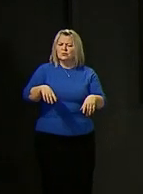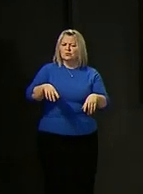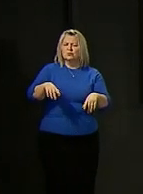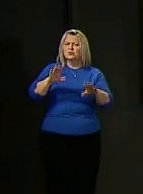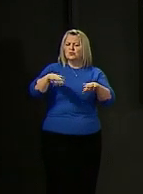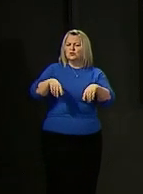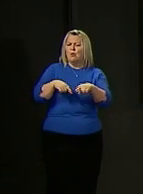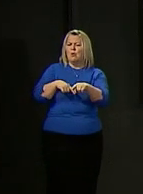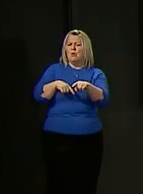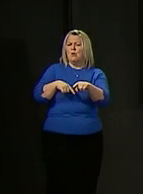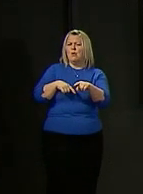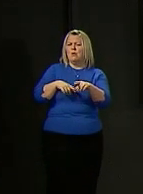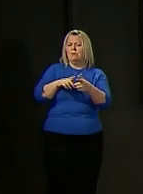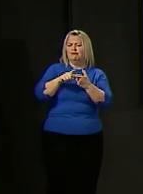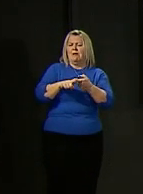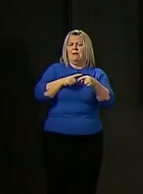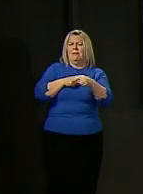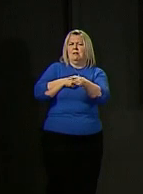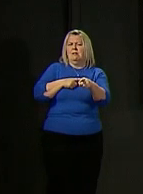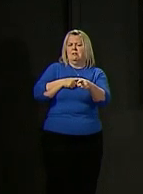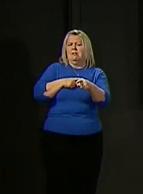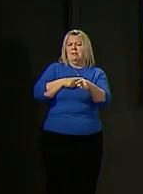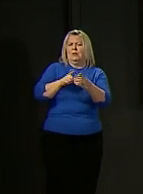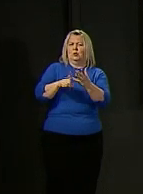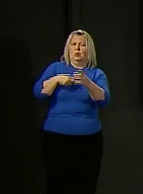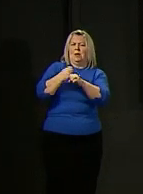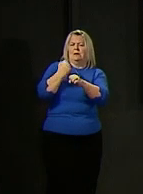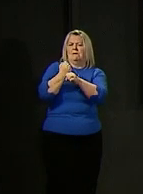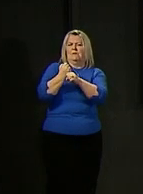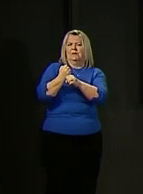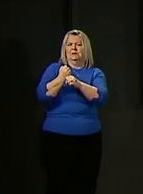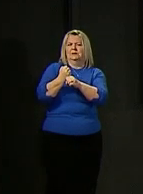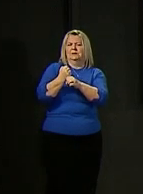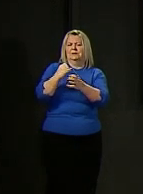there has been at times very unhelpful just get out there and get testing now a